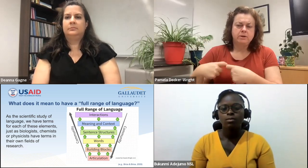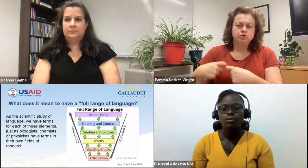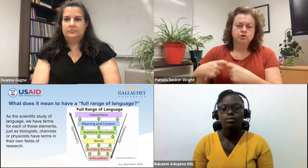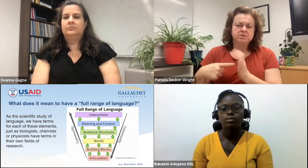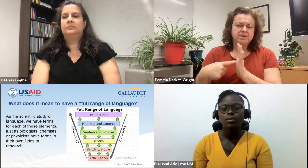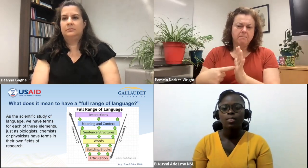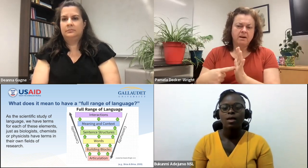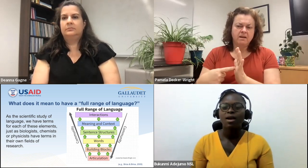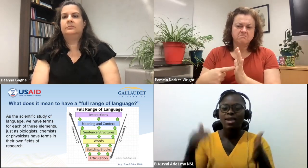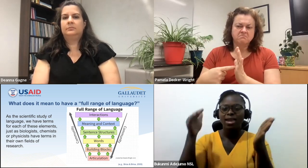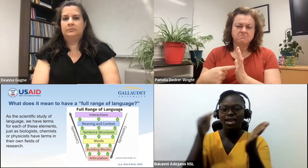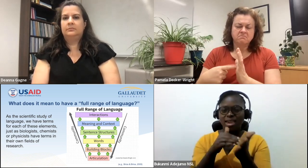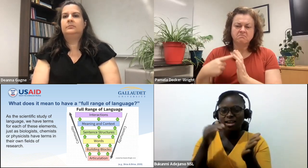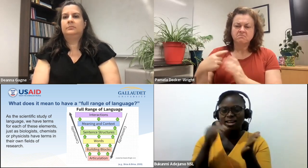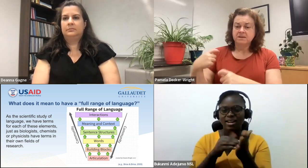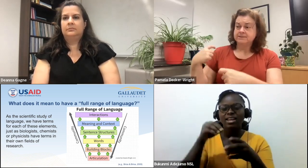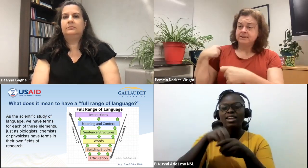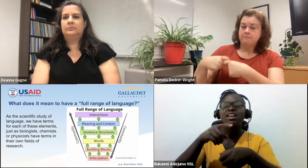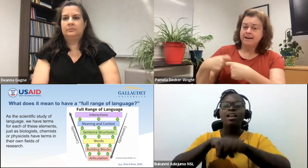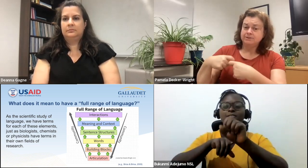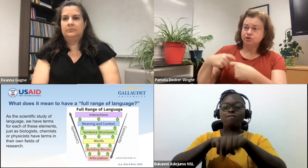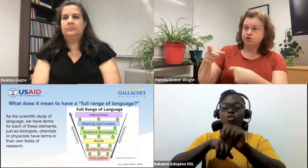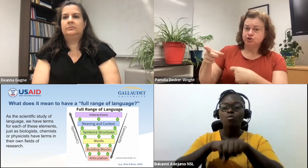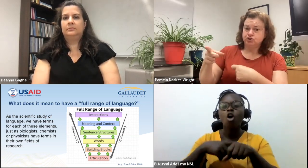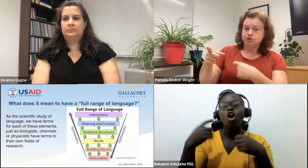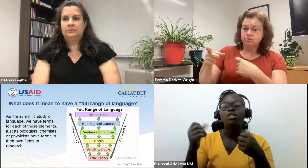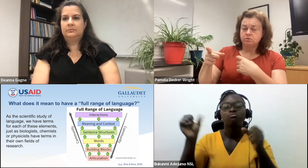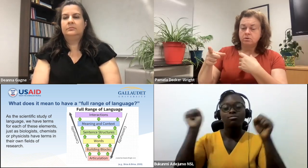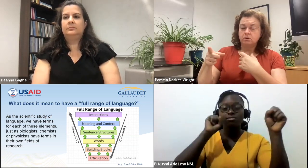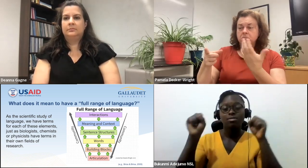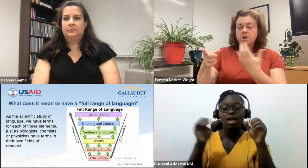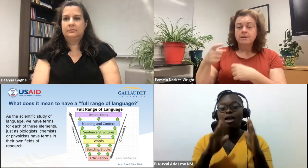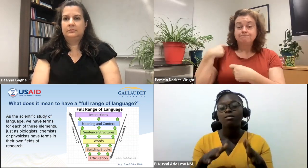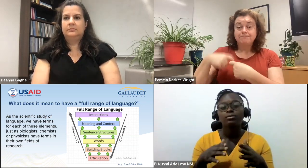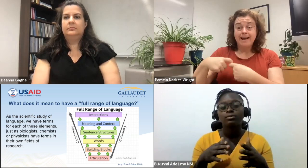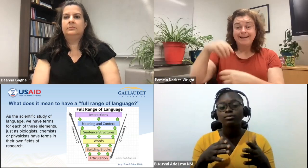use the example of one language, and i'll pick Spanish for this example, if everyone is using Spanish.